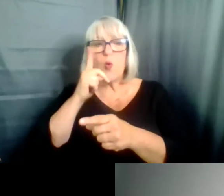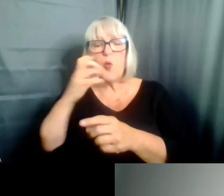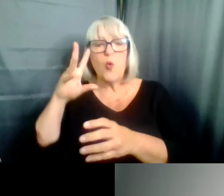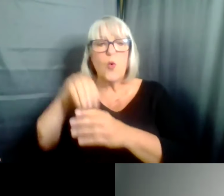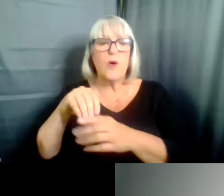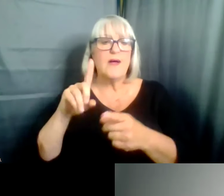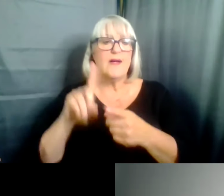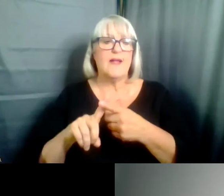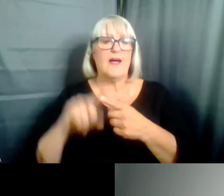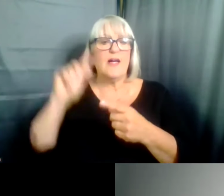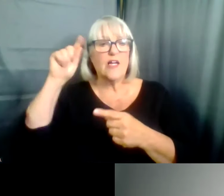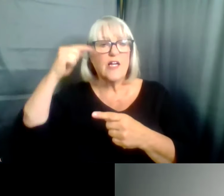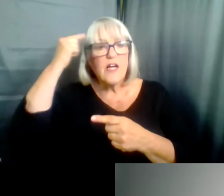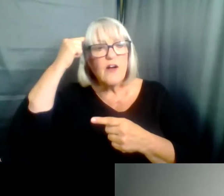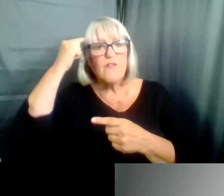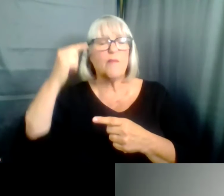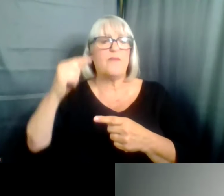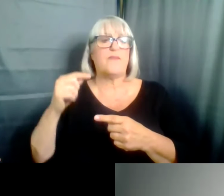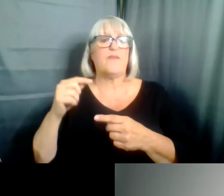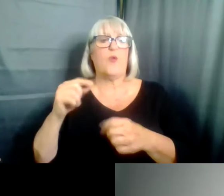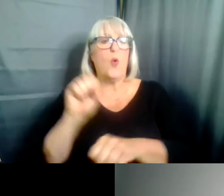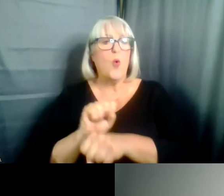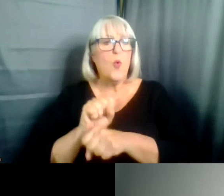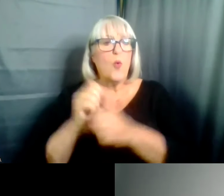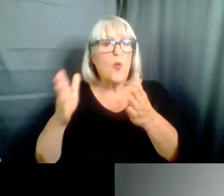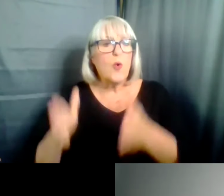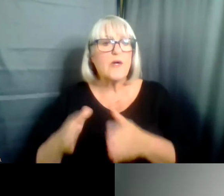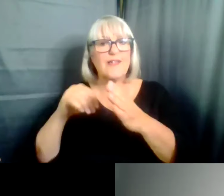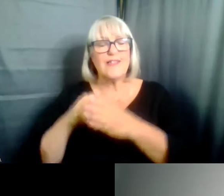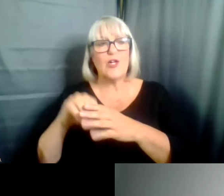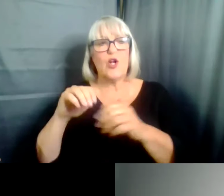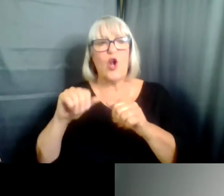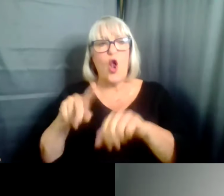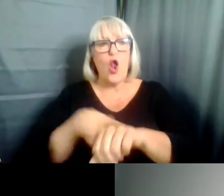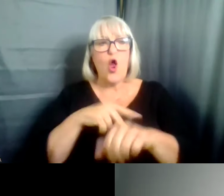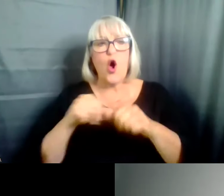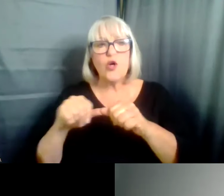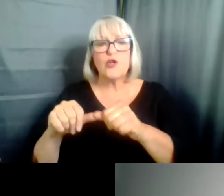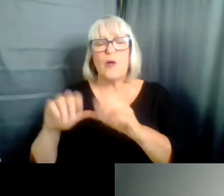the long term care sector are most importantly the workers in the long term care sector. And so all of these voices come together and